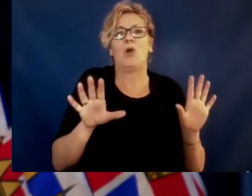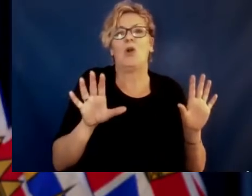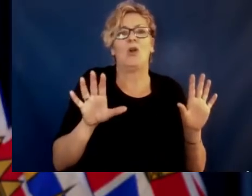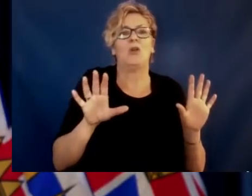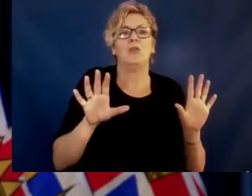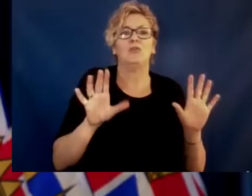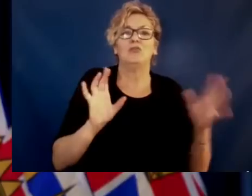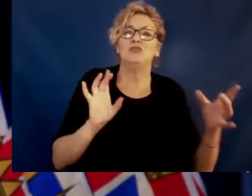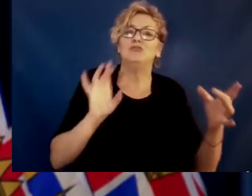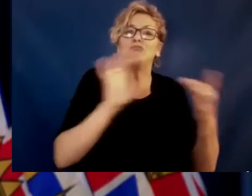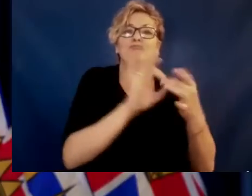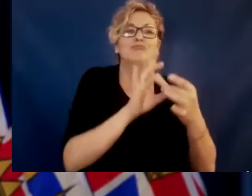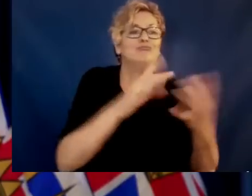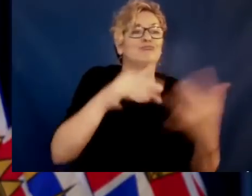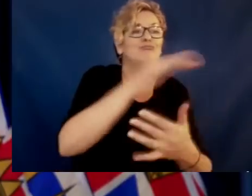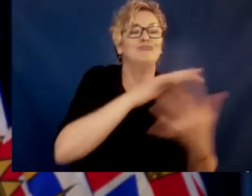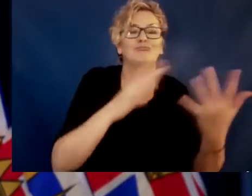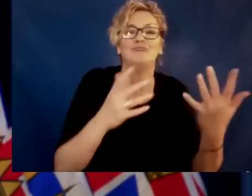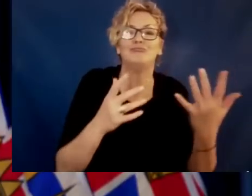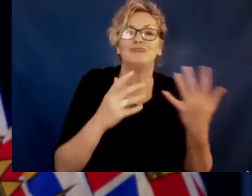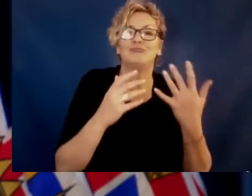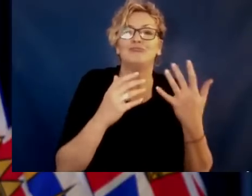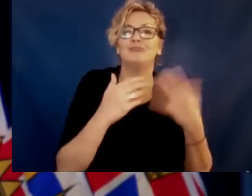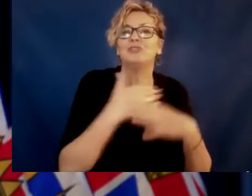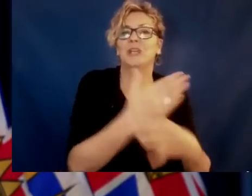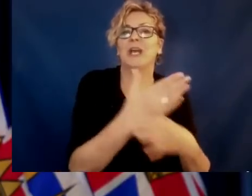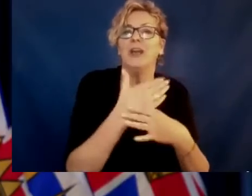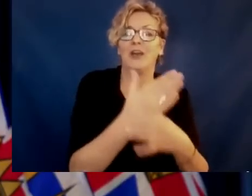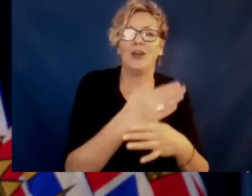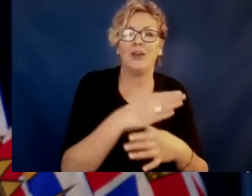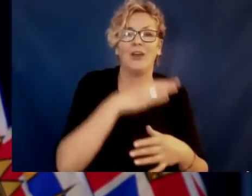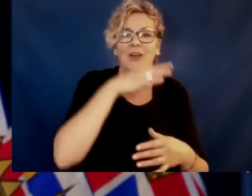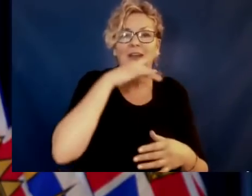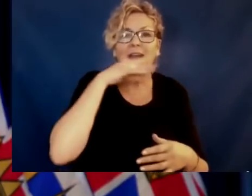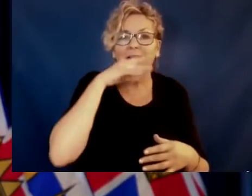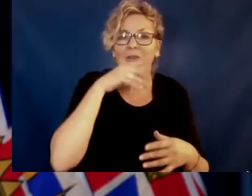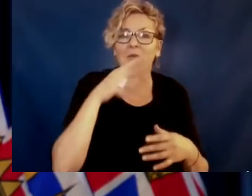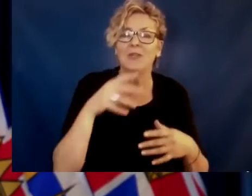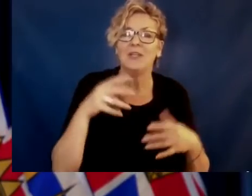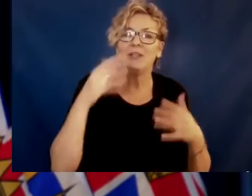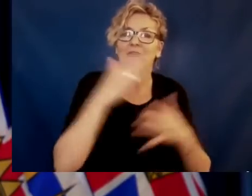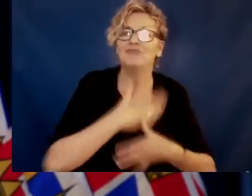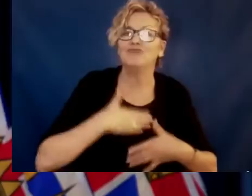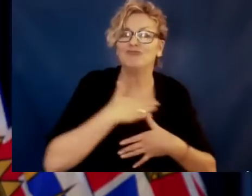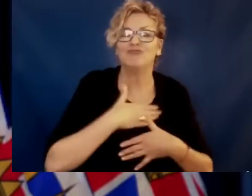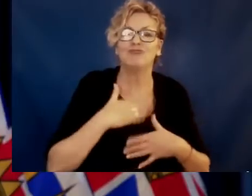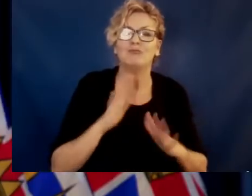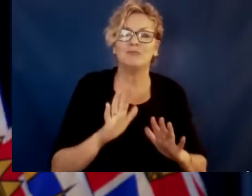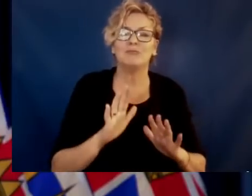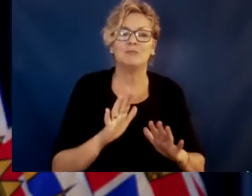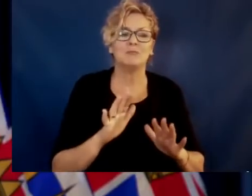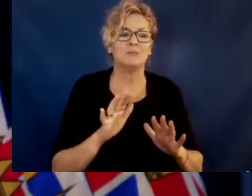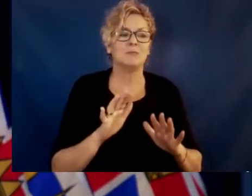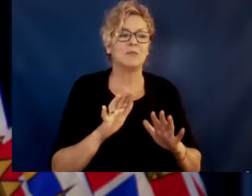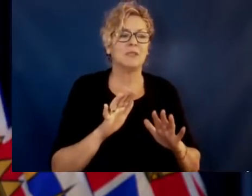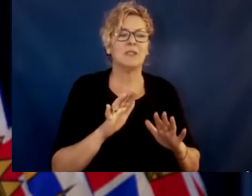I would encourage parents across the province to look at having small gatherings in your home, making sure you connect with